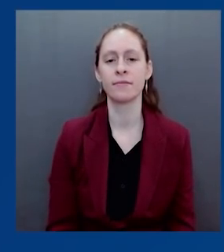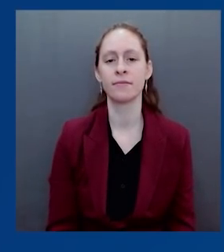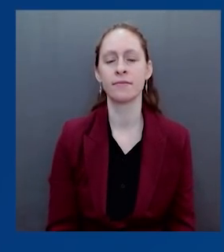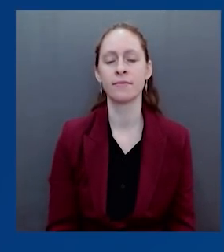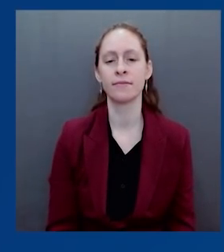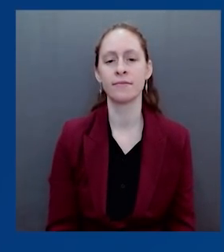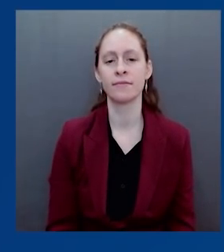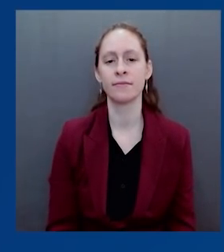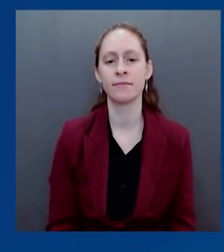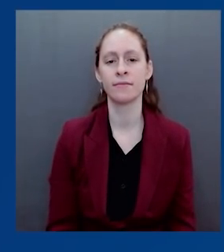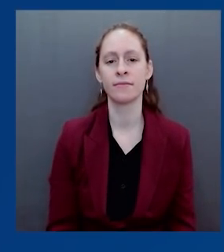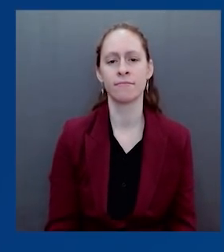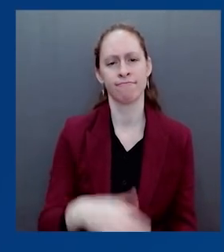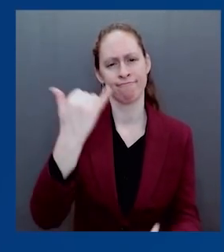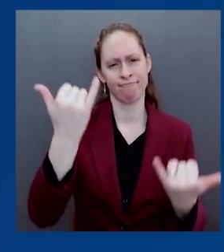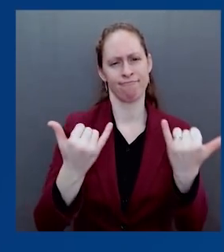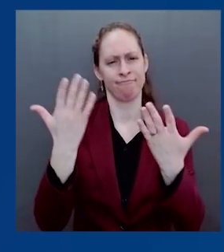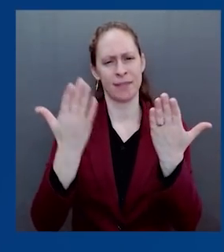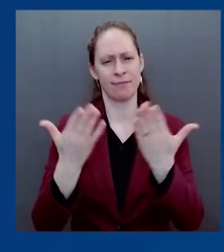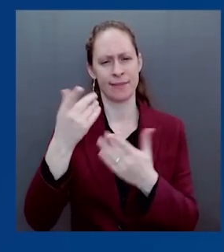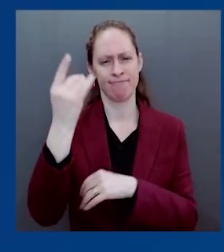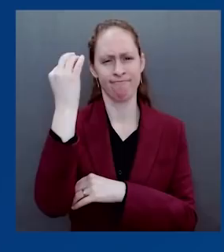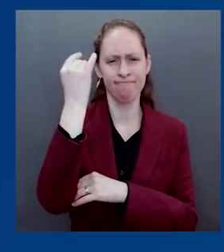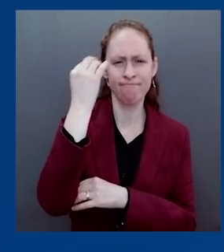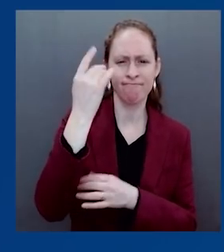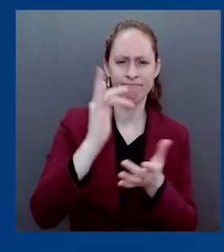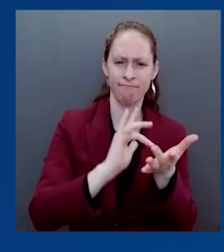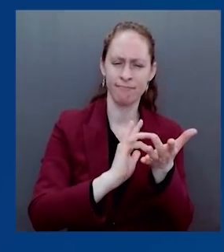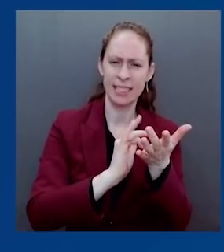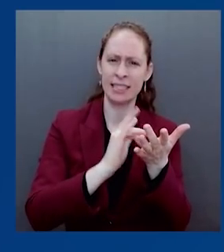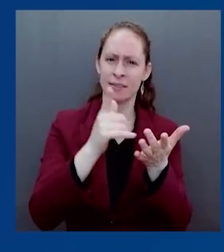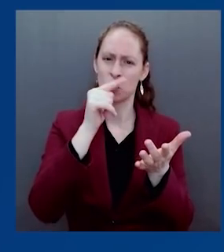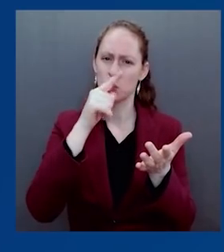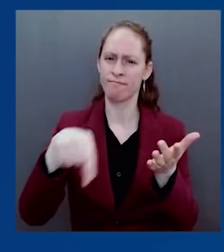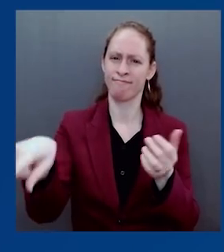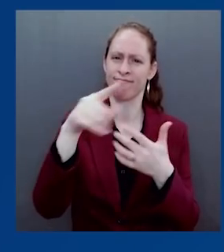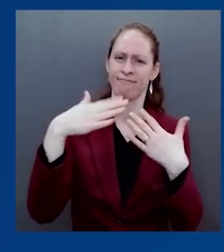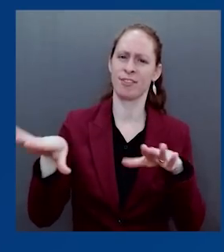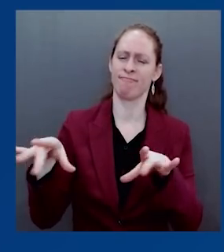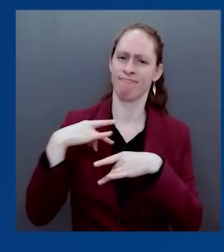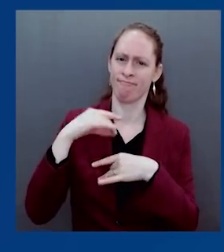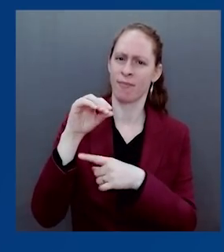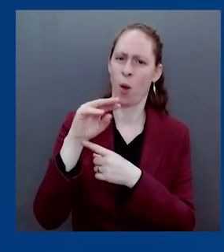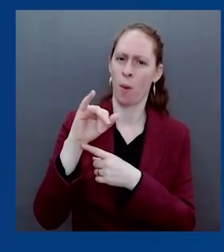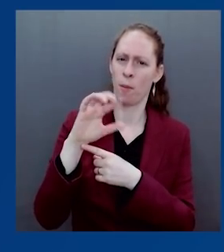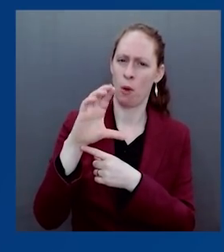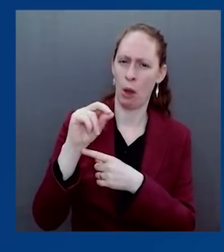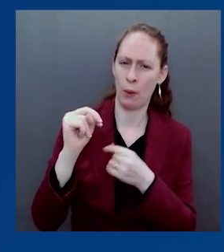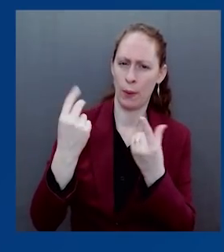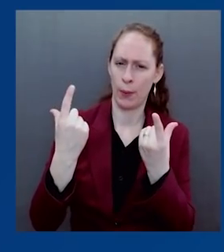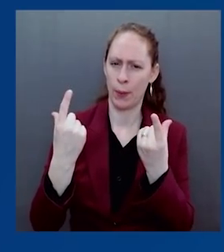for these patients with mild to moderate disease at high risk. The numbers on the right show